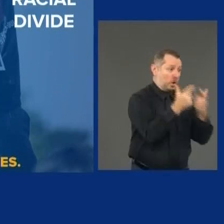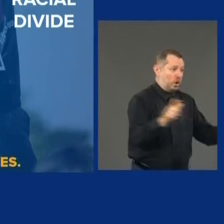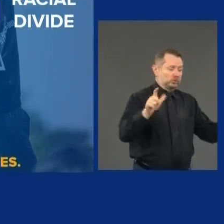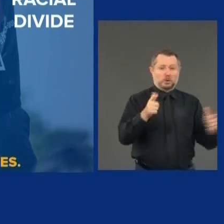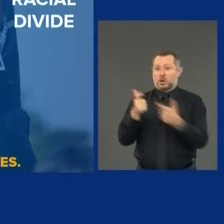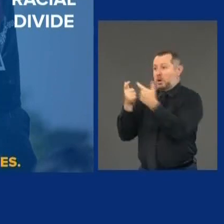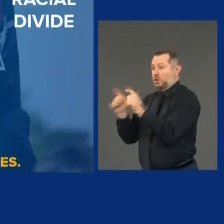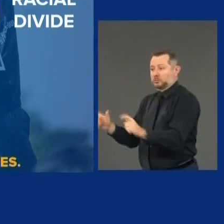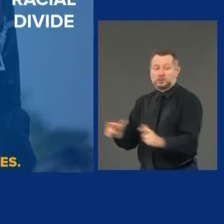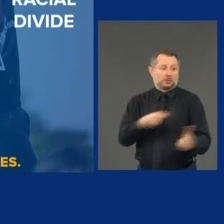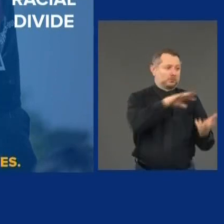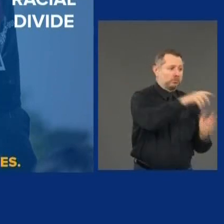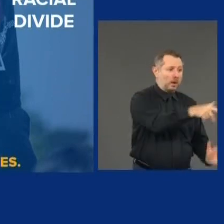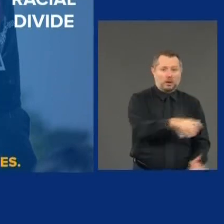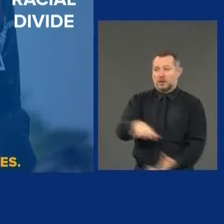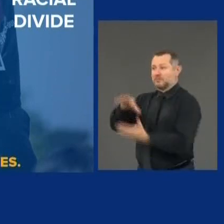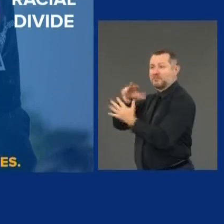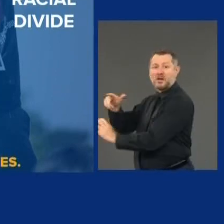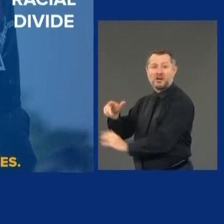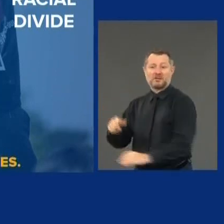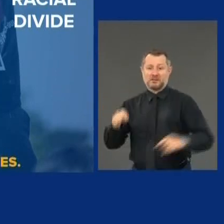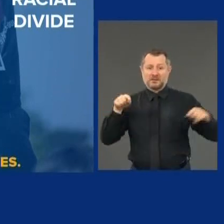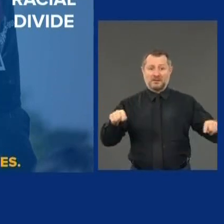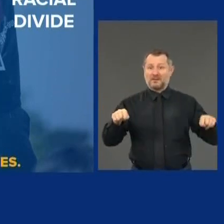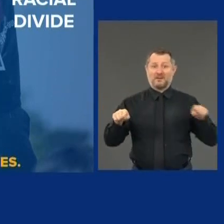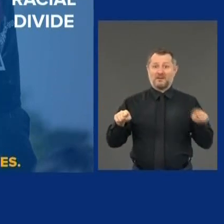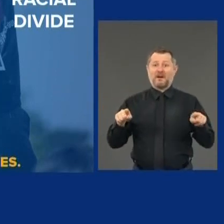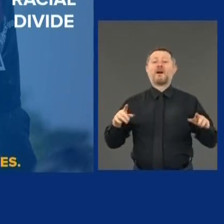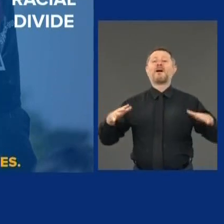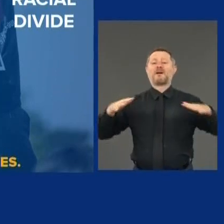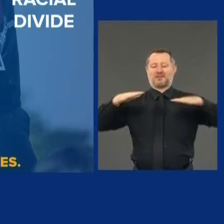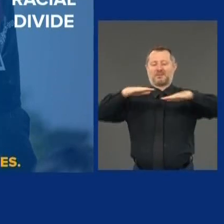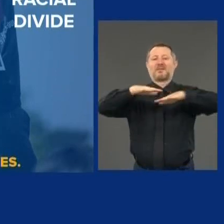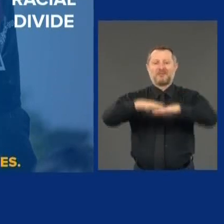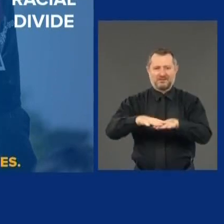THE TWO MAJOR CRISES GOING ON AT THE SAME TIME. THEY ACTUALLY INTERSECT WITH THE